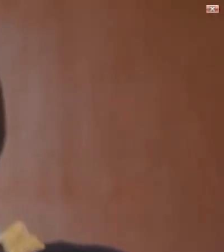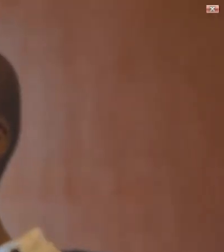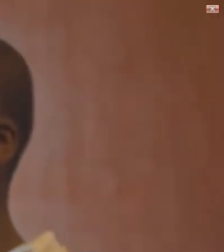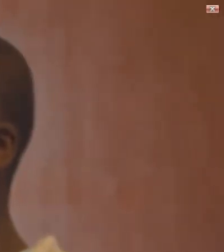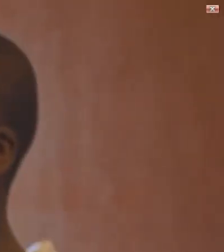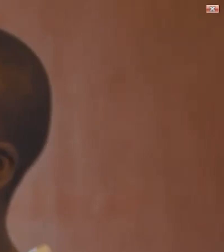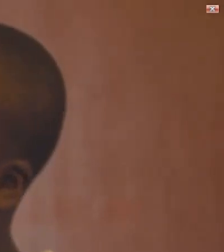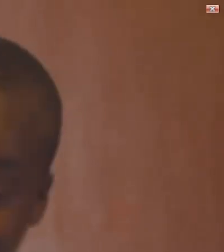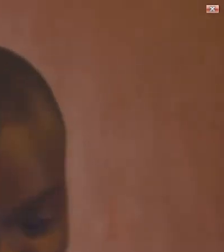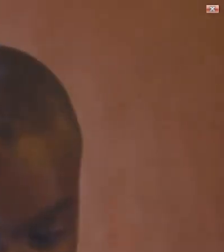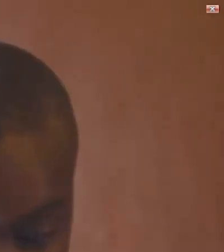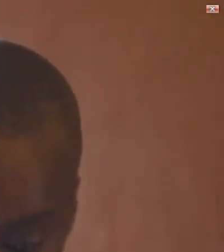But 17 from Canada.